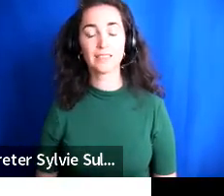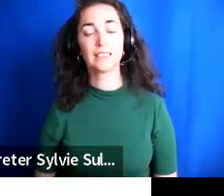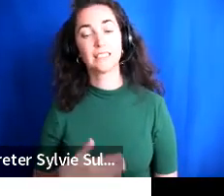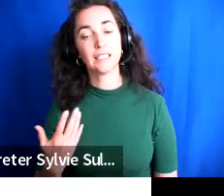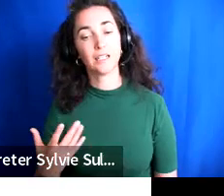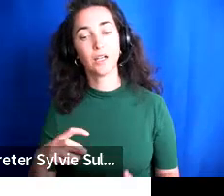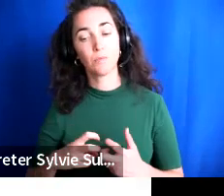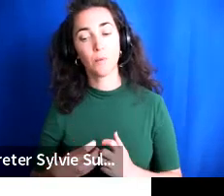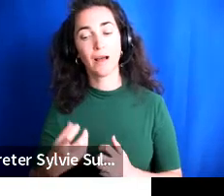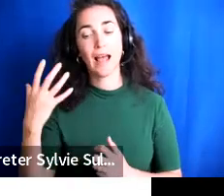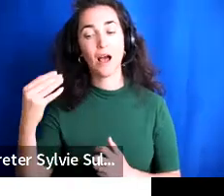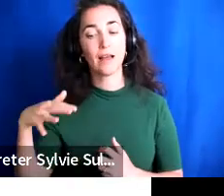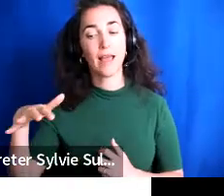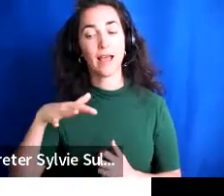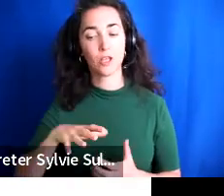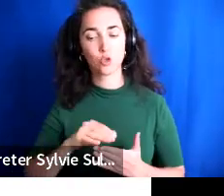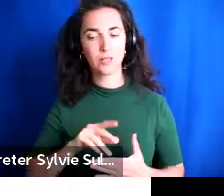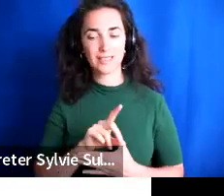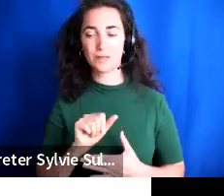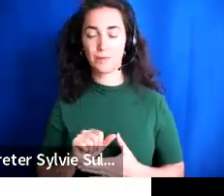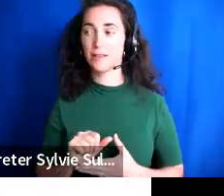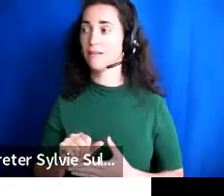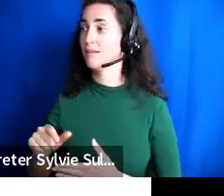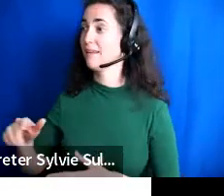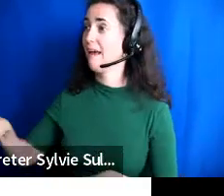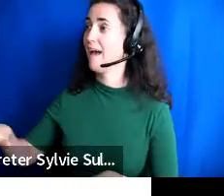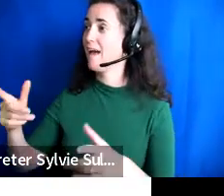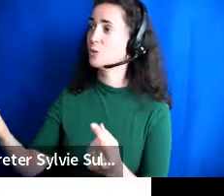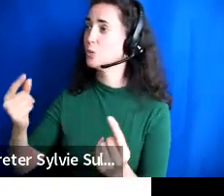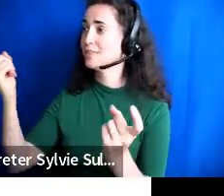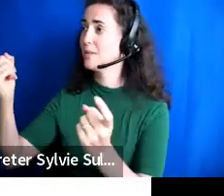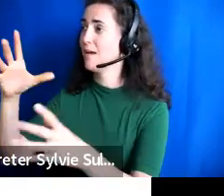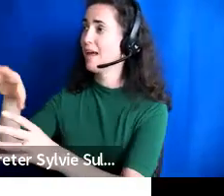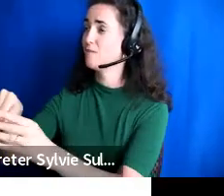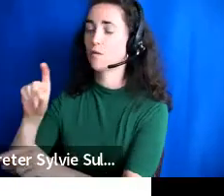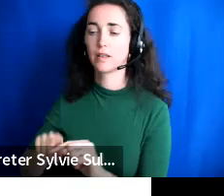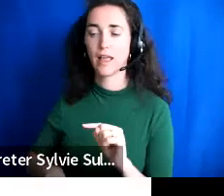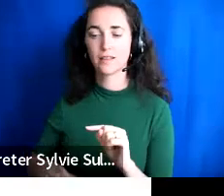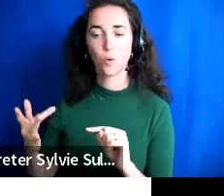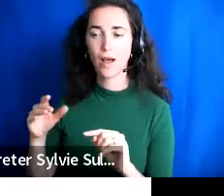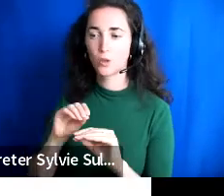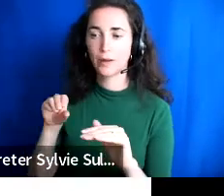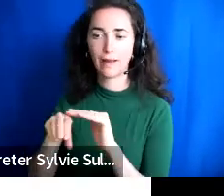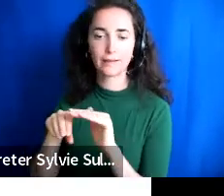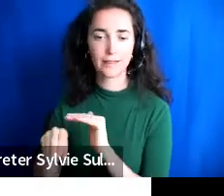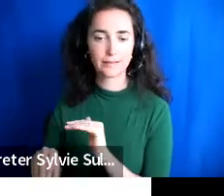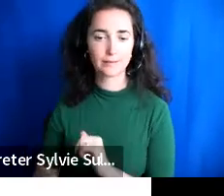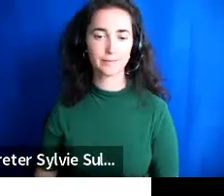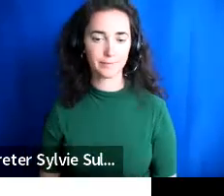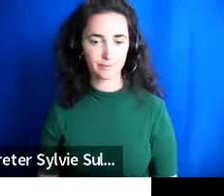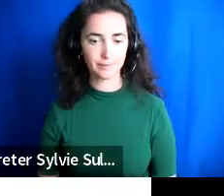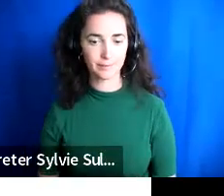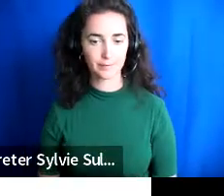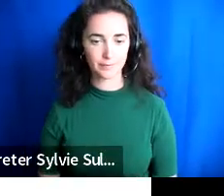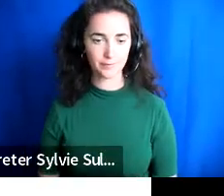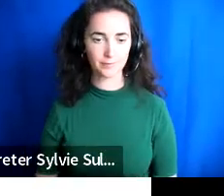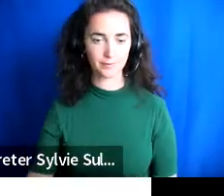Some of those wonderful happy activities because of issues of accessibility